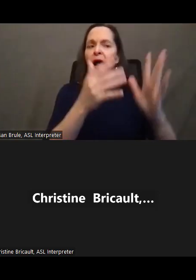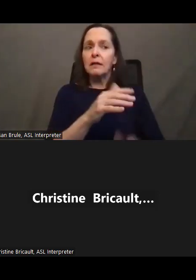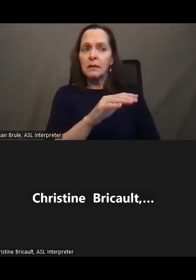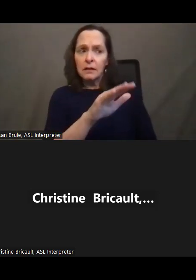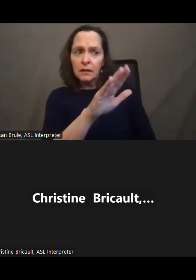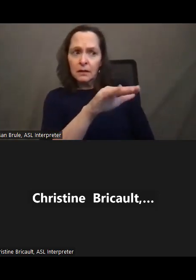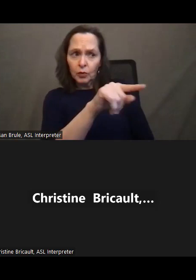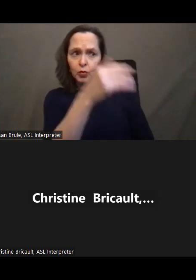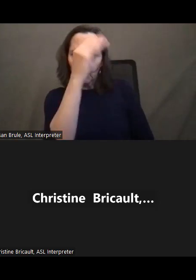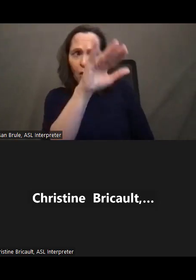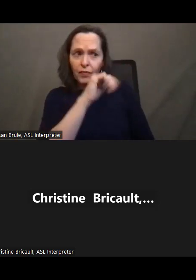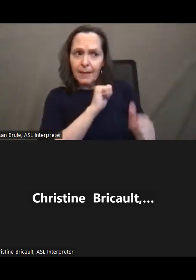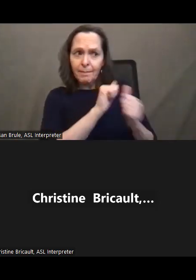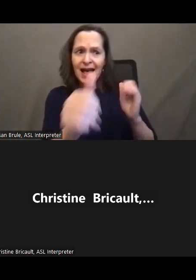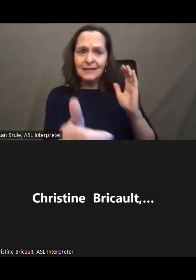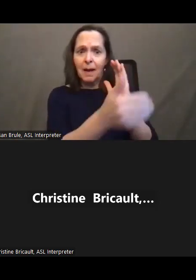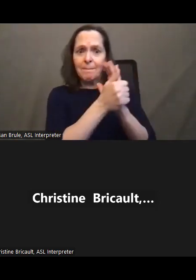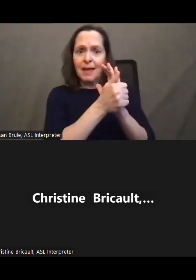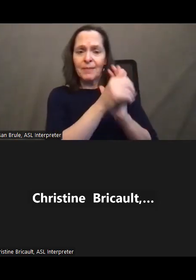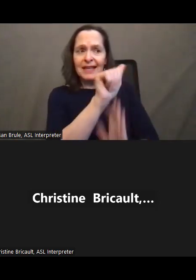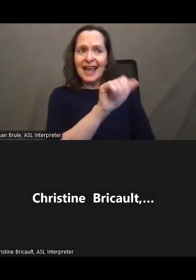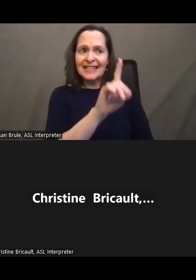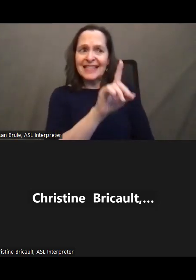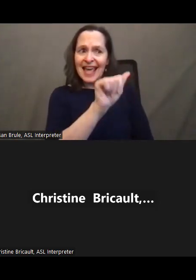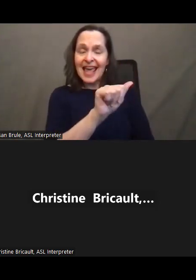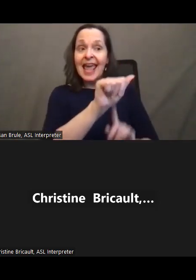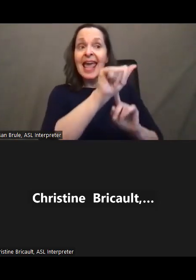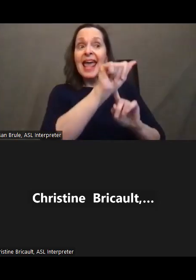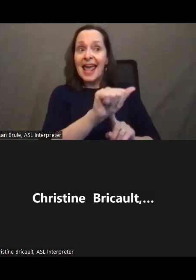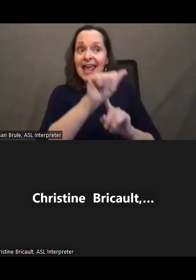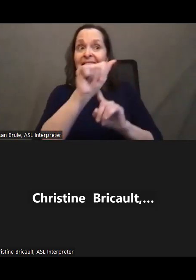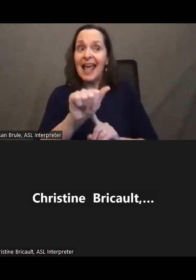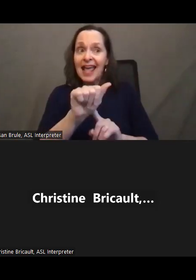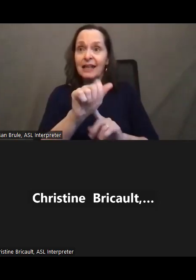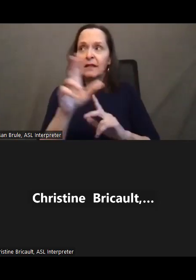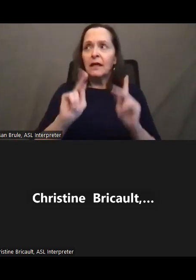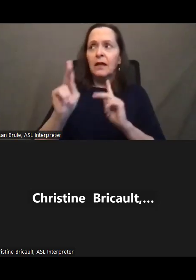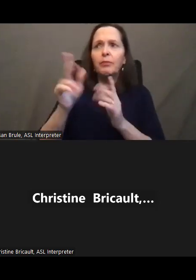It is good to remind them, so that when they're advising you, or advising the town, on issues related to the